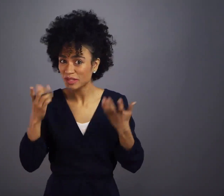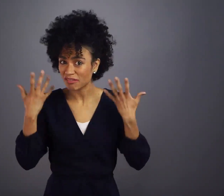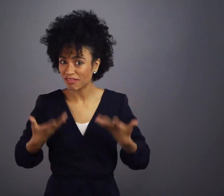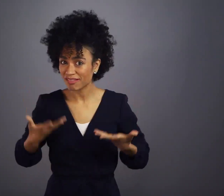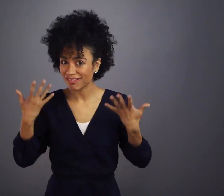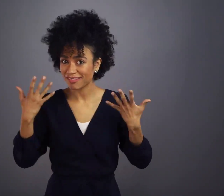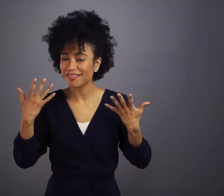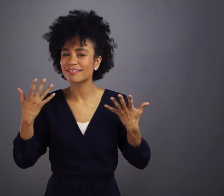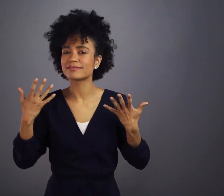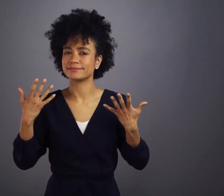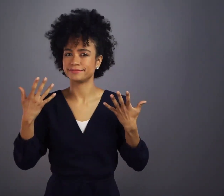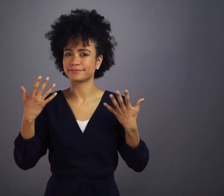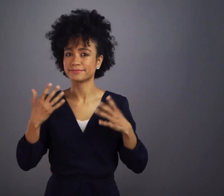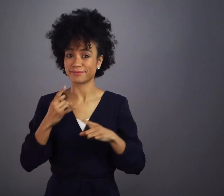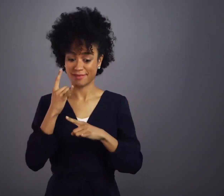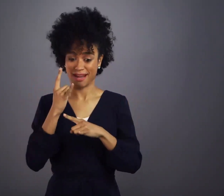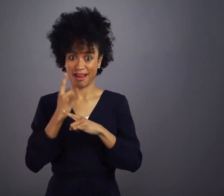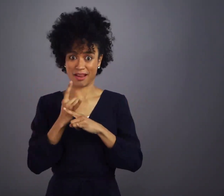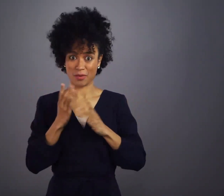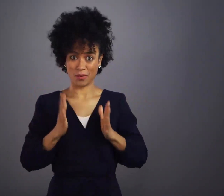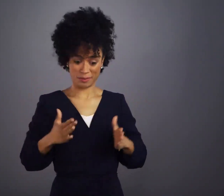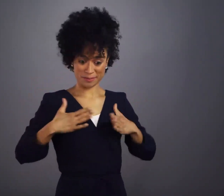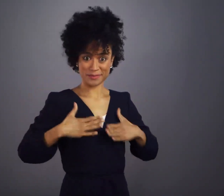rather than in his body.